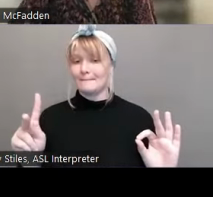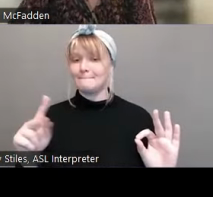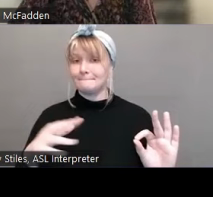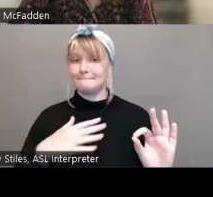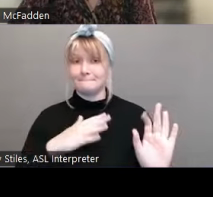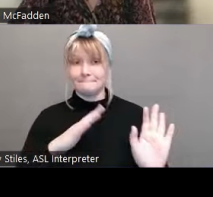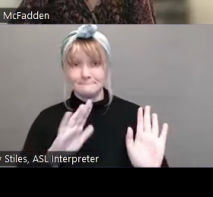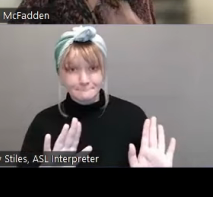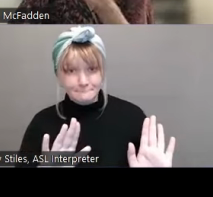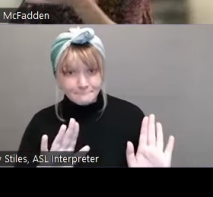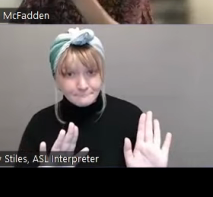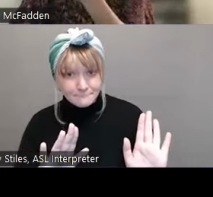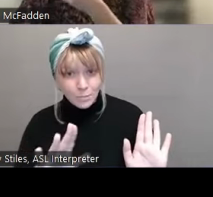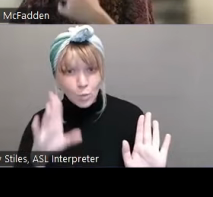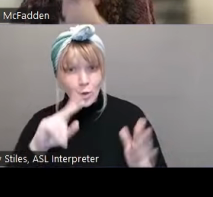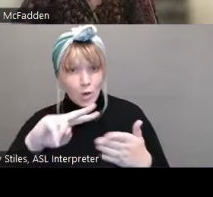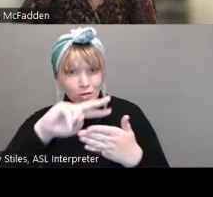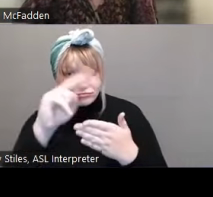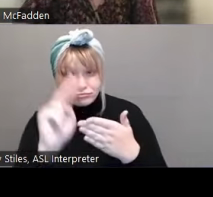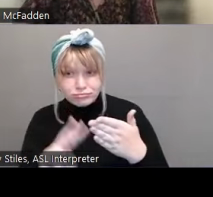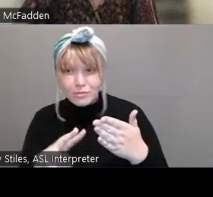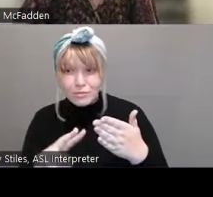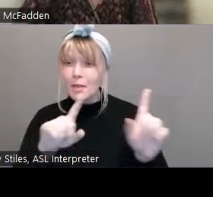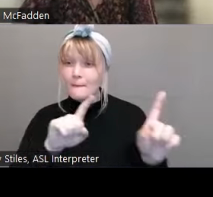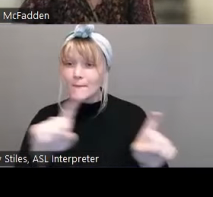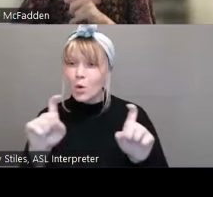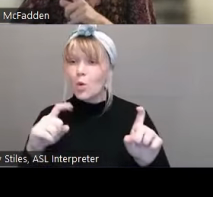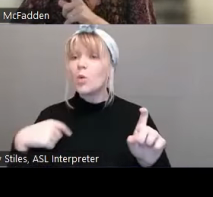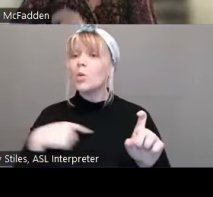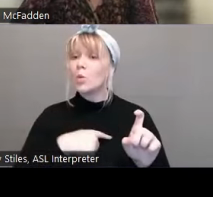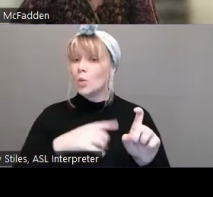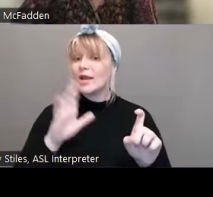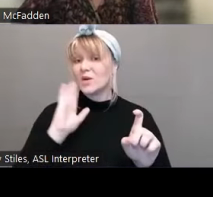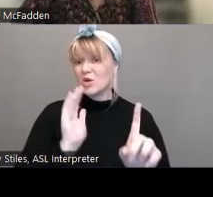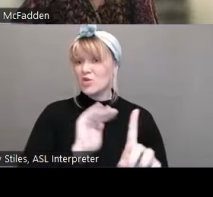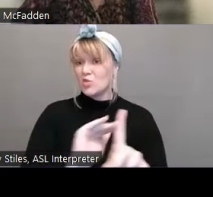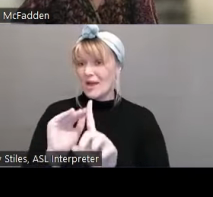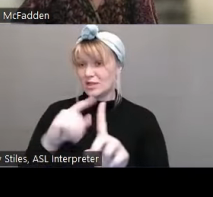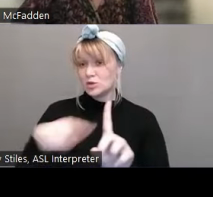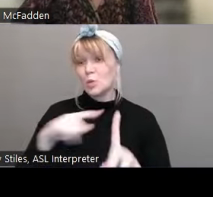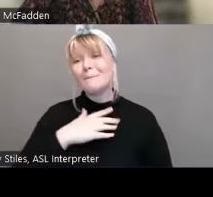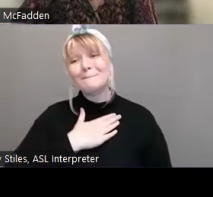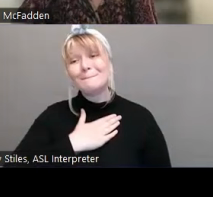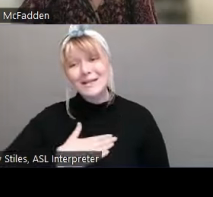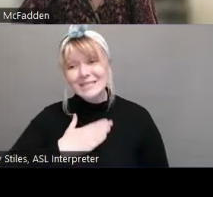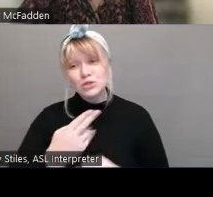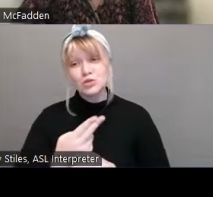I would like to remind everyone to use the chat and the Q&A function throughout the webinar.